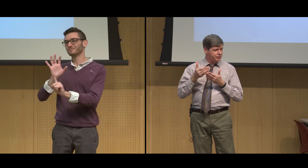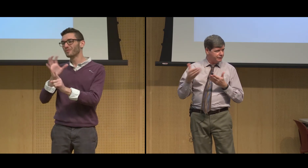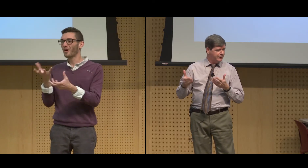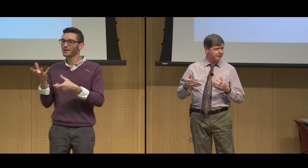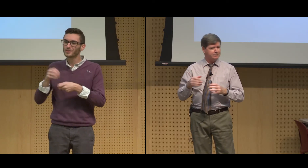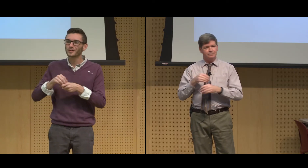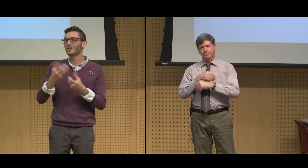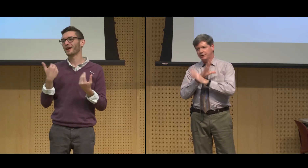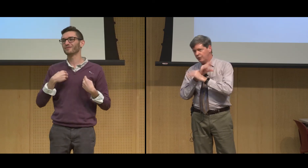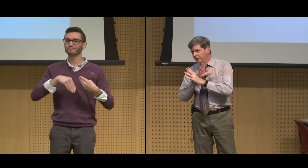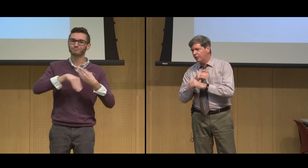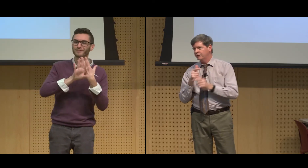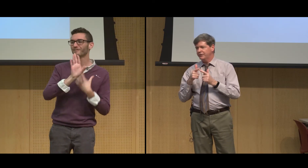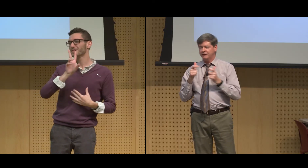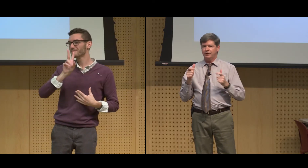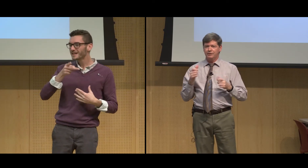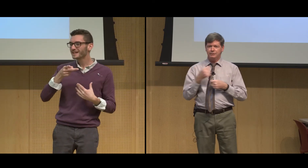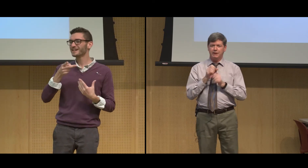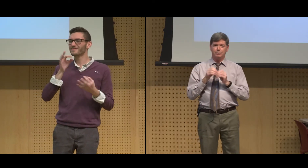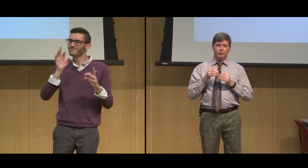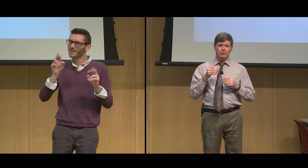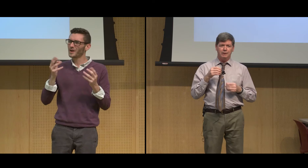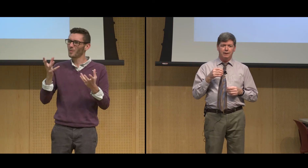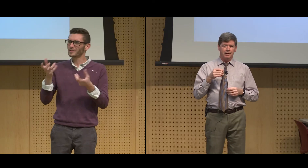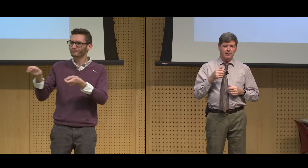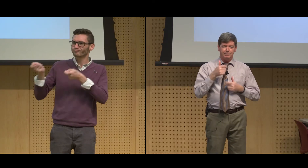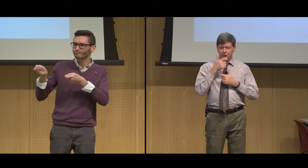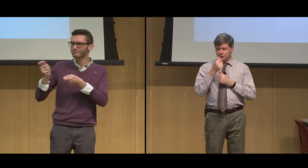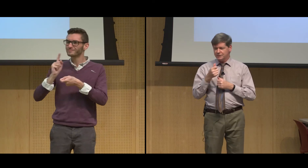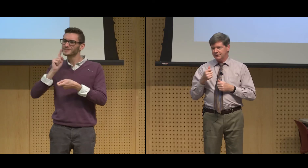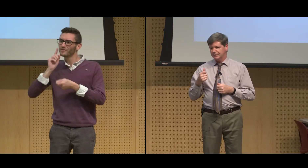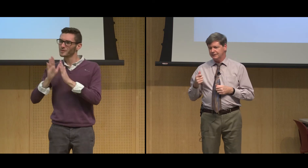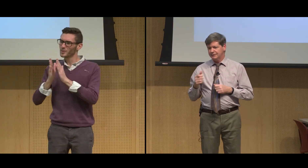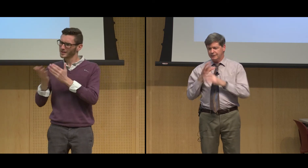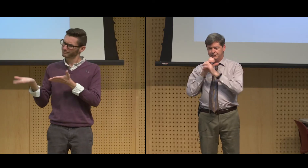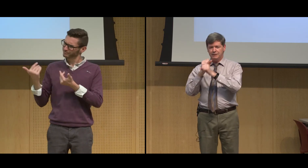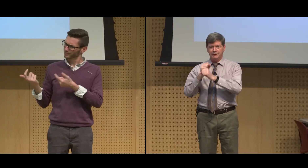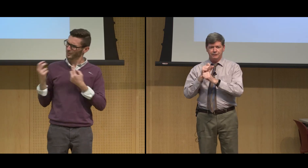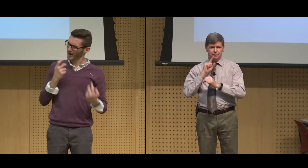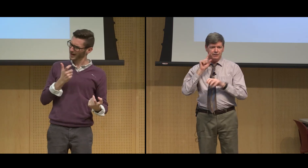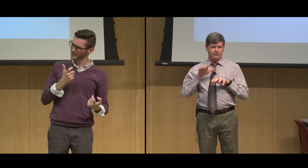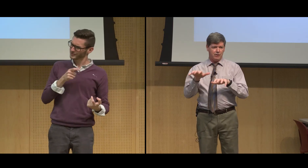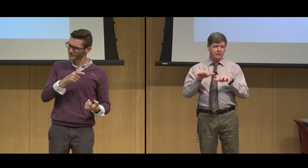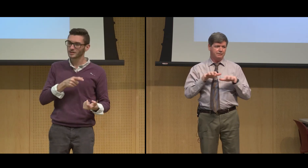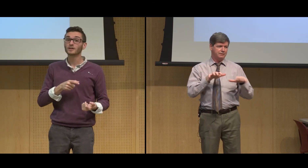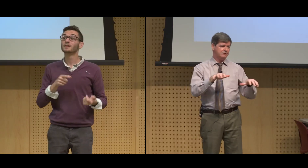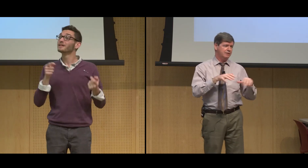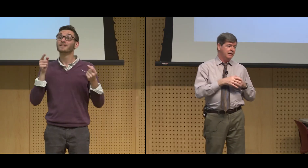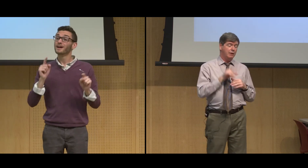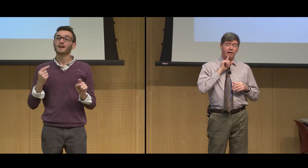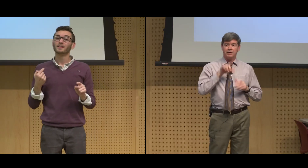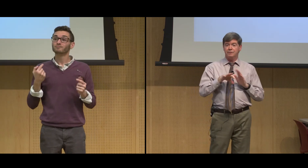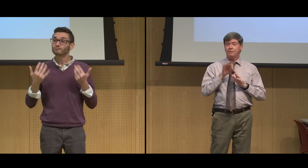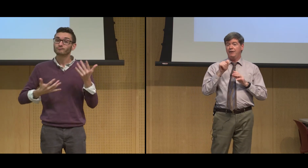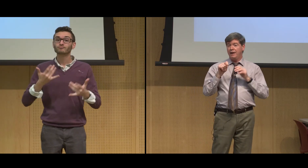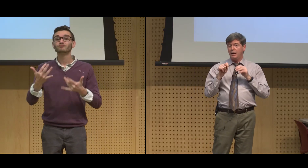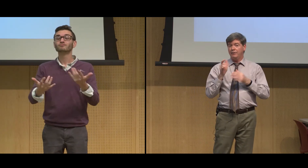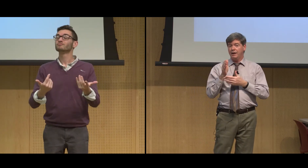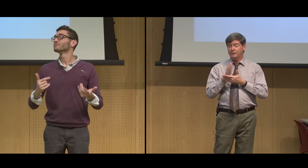and video phones, et cetera, to make it more interesting and appealing to deaf audiences, and we actually found out that some--